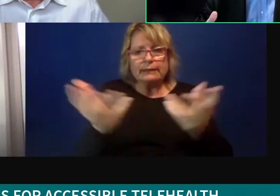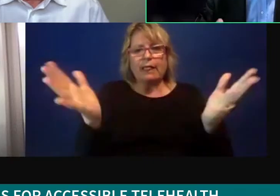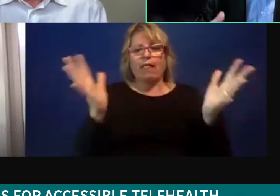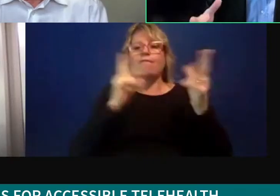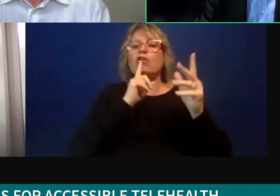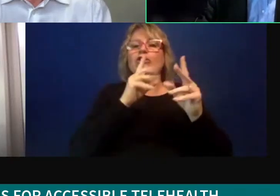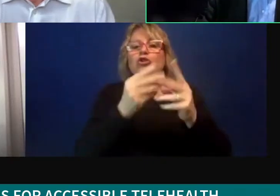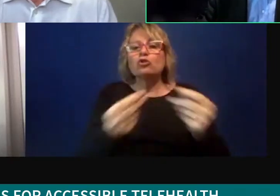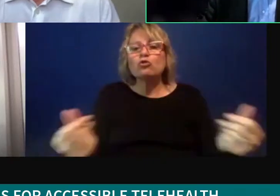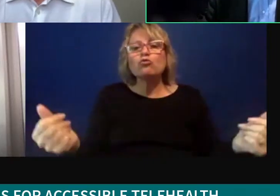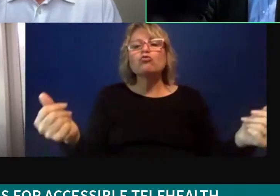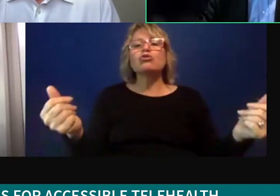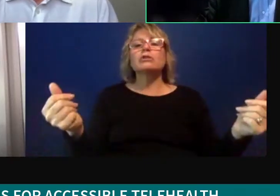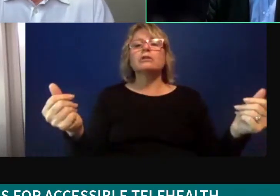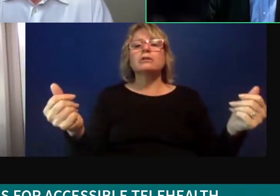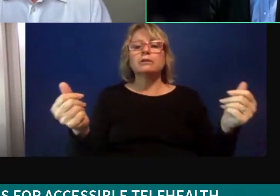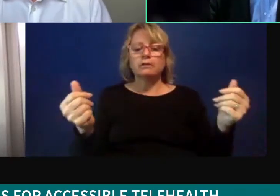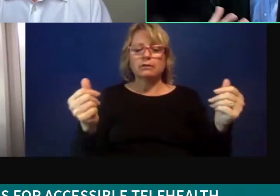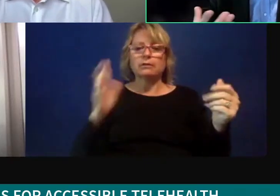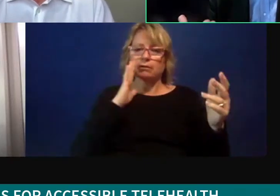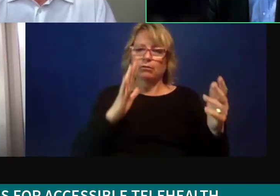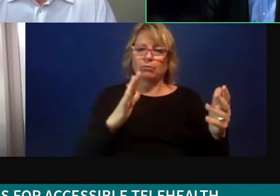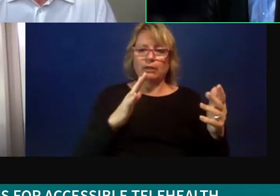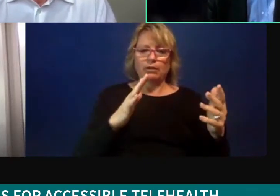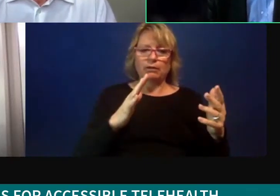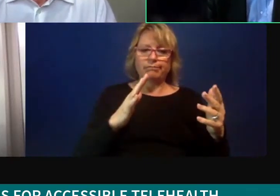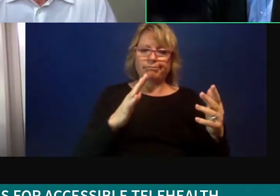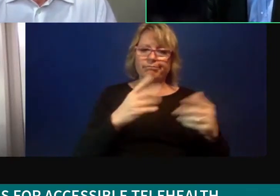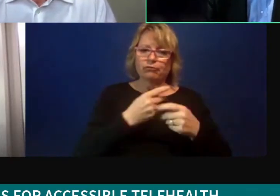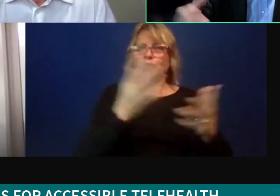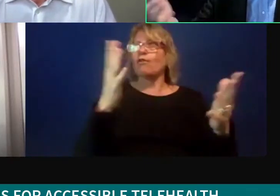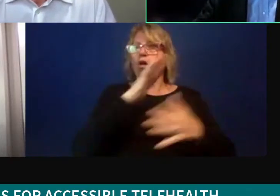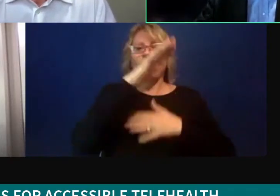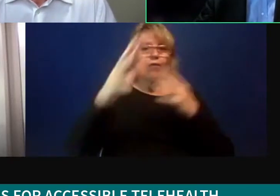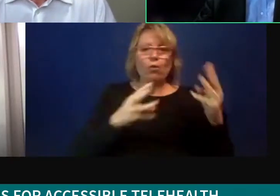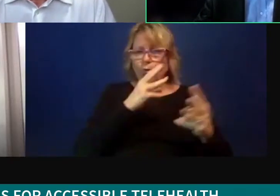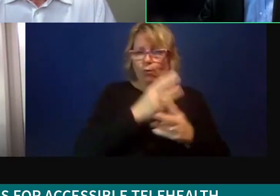it easier for us to deliver solutions across the globe, because there is one patient.